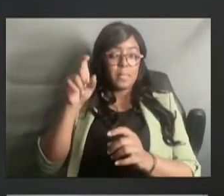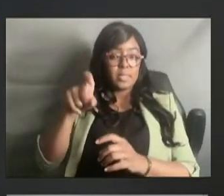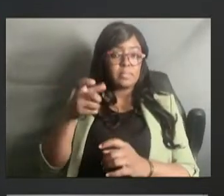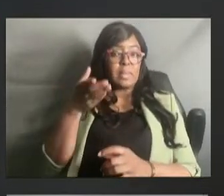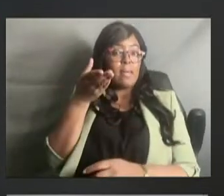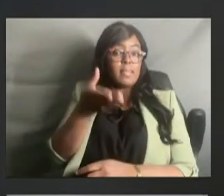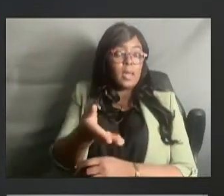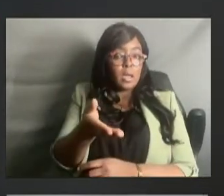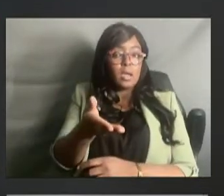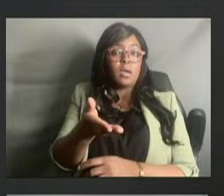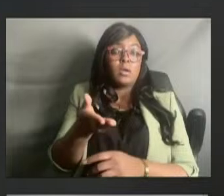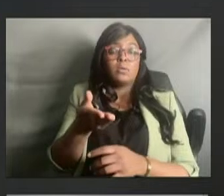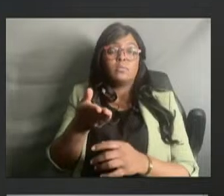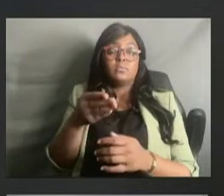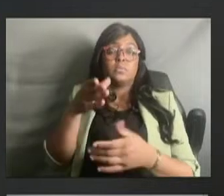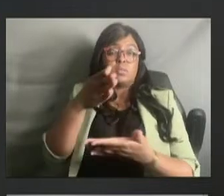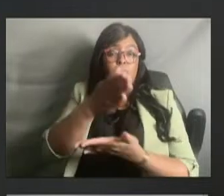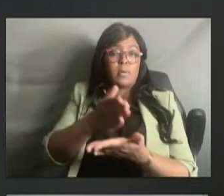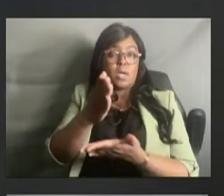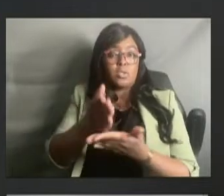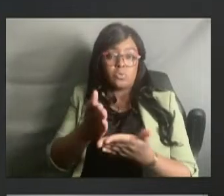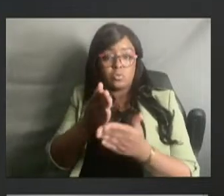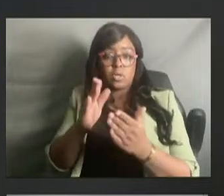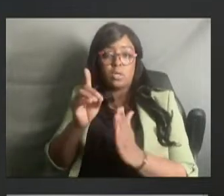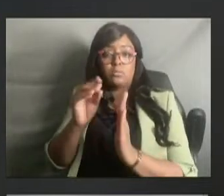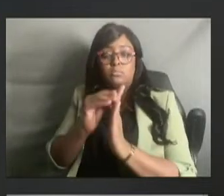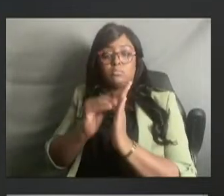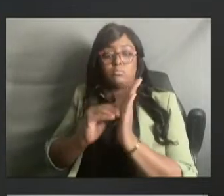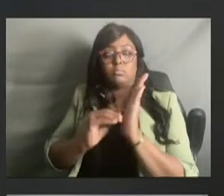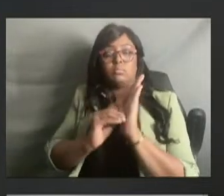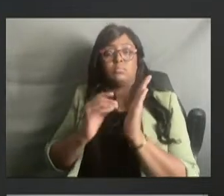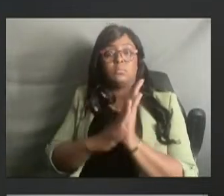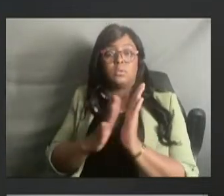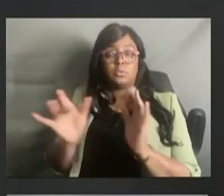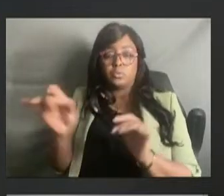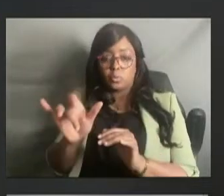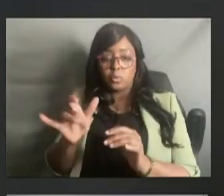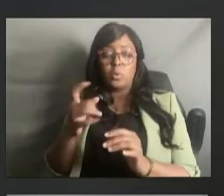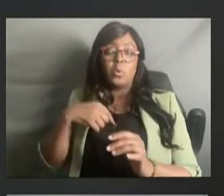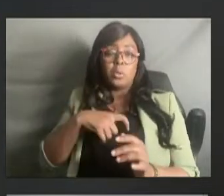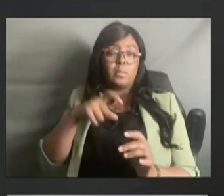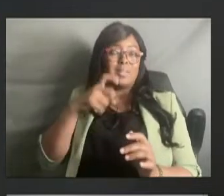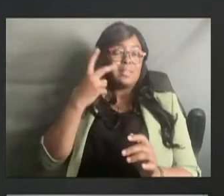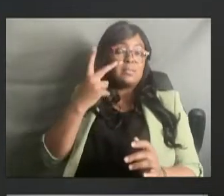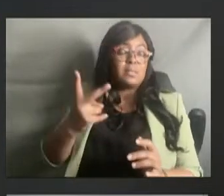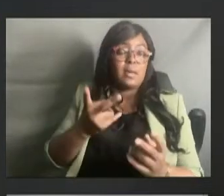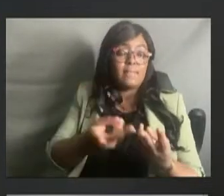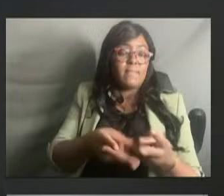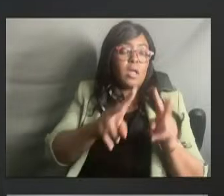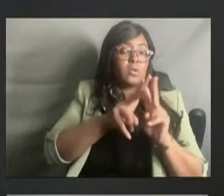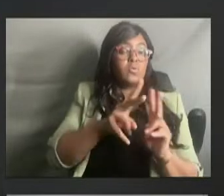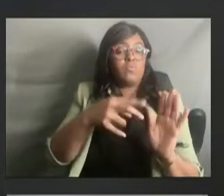our values, and that needs to be present also in our budget